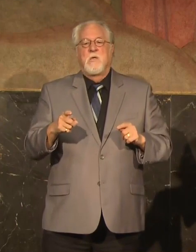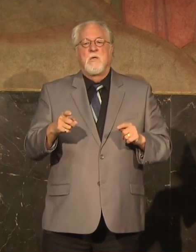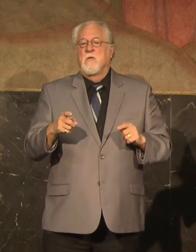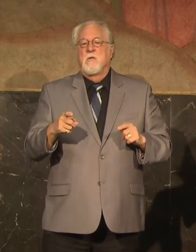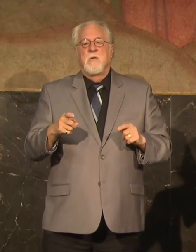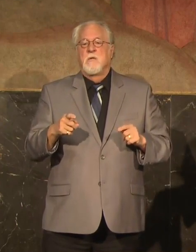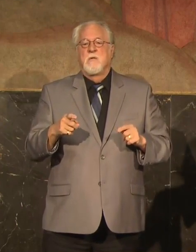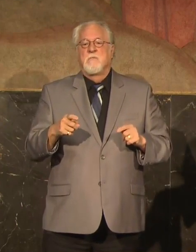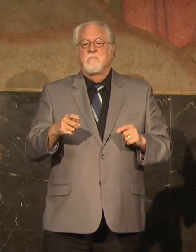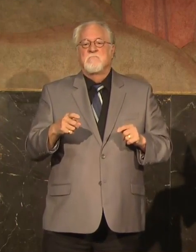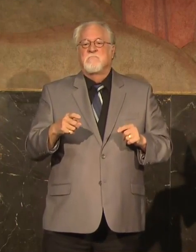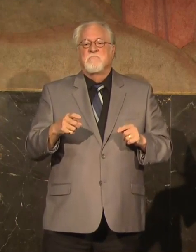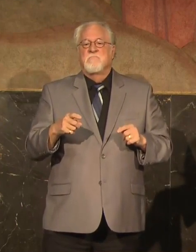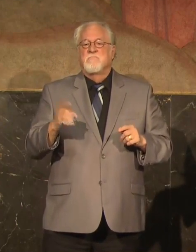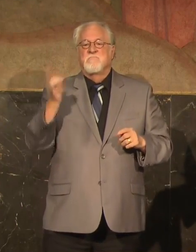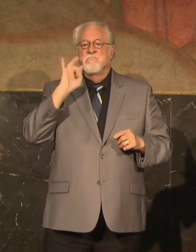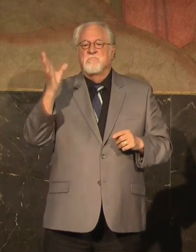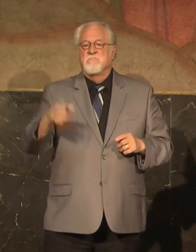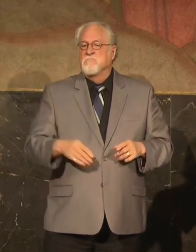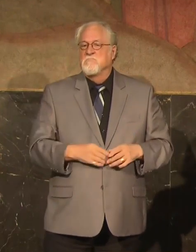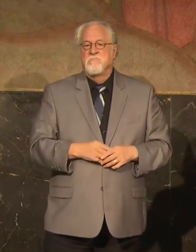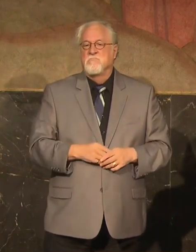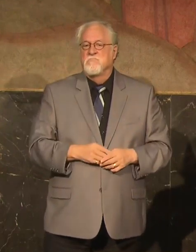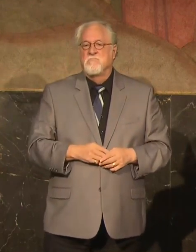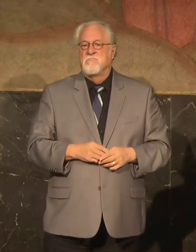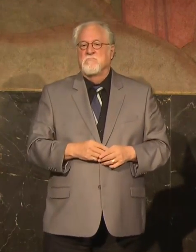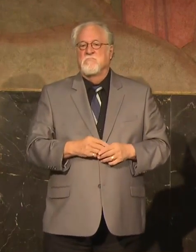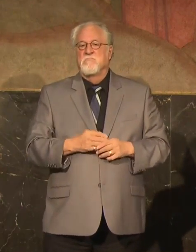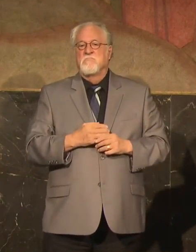anything that was really terribly concerning.